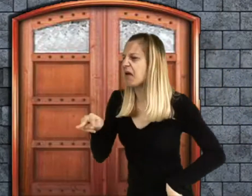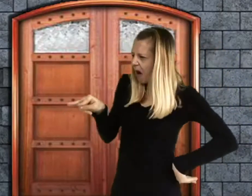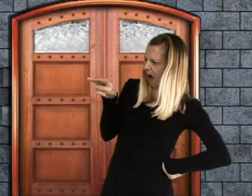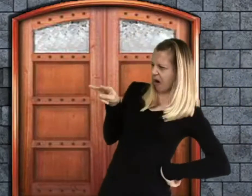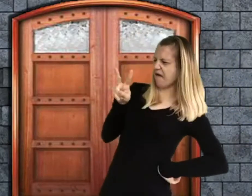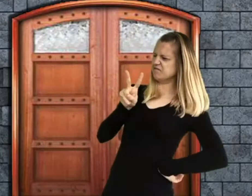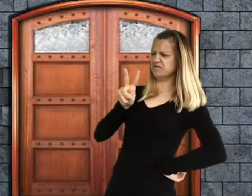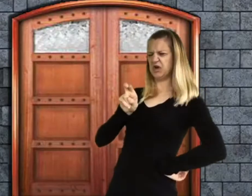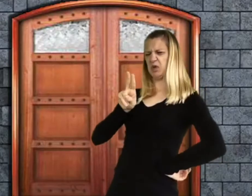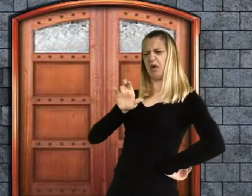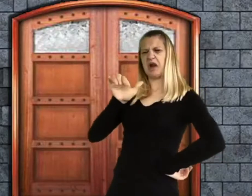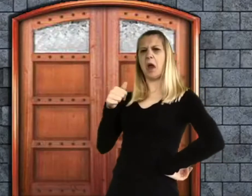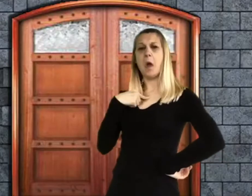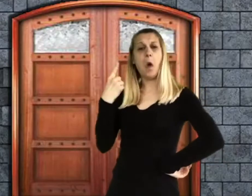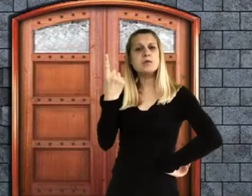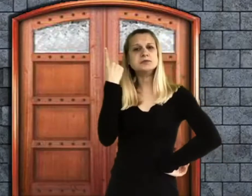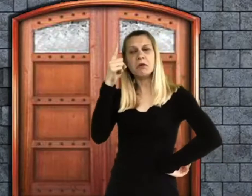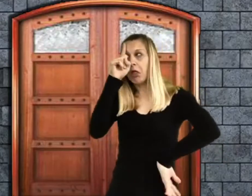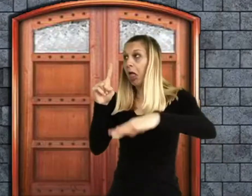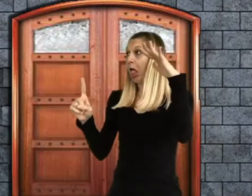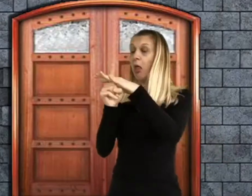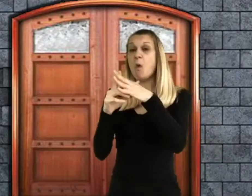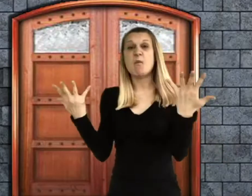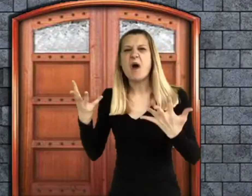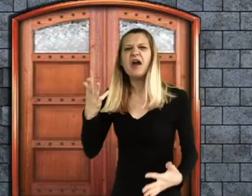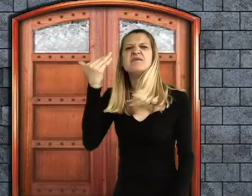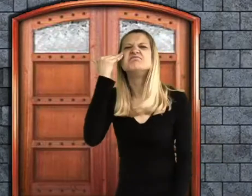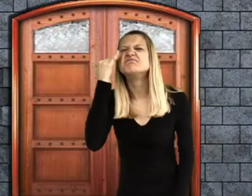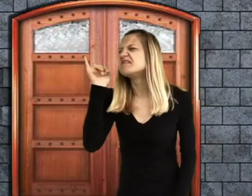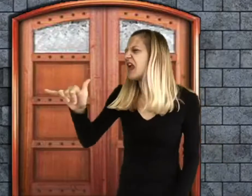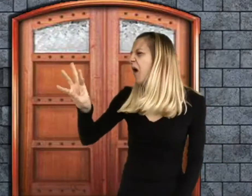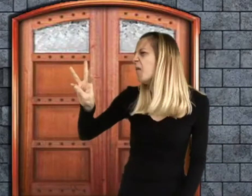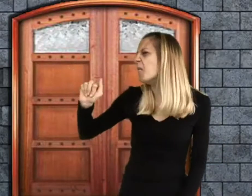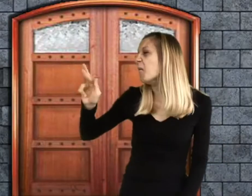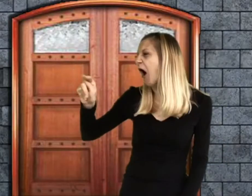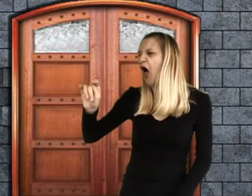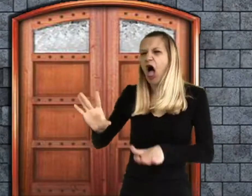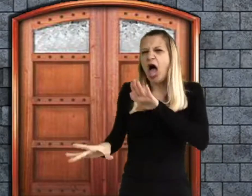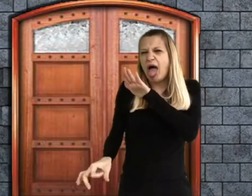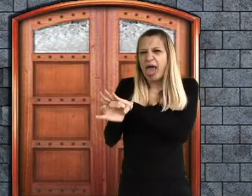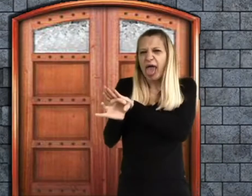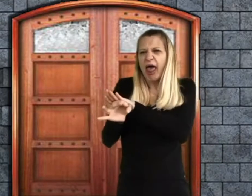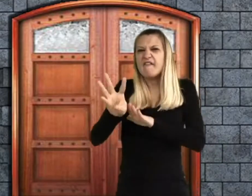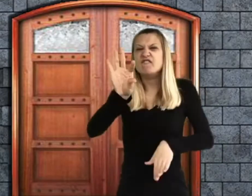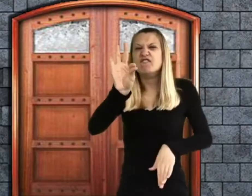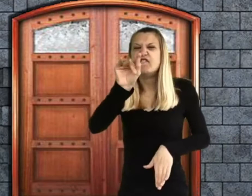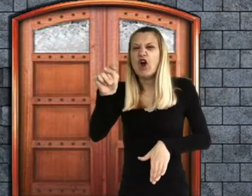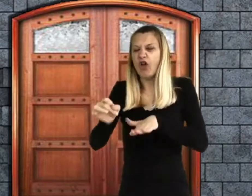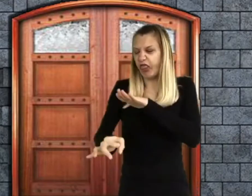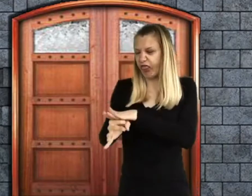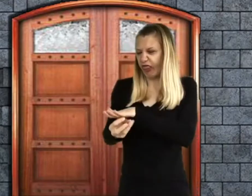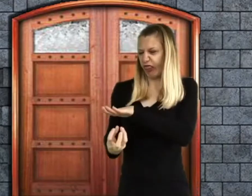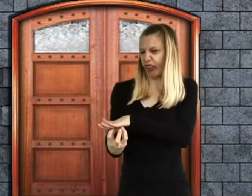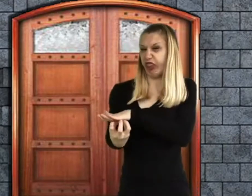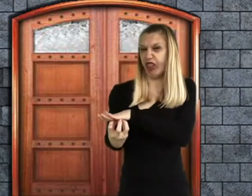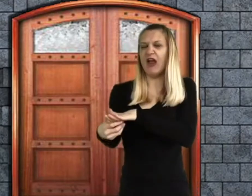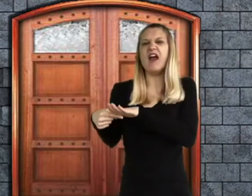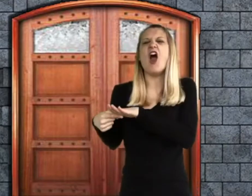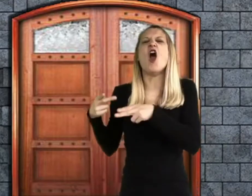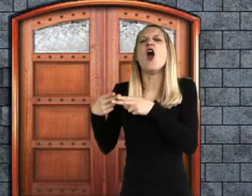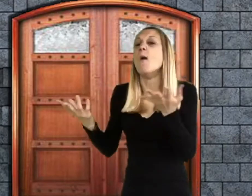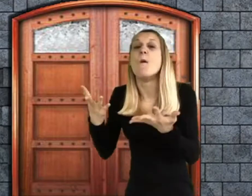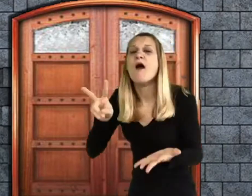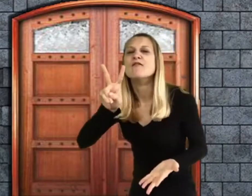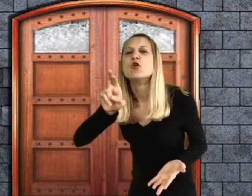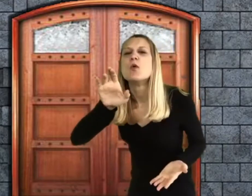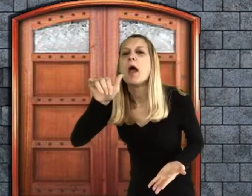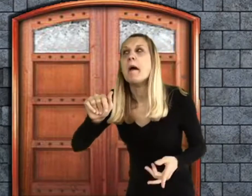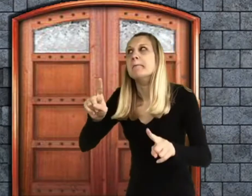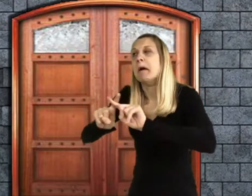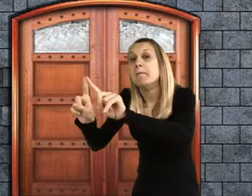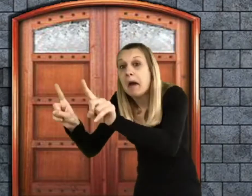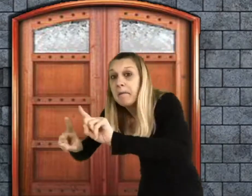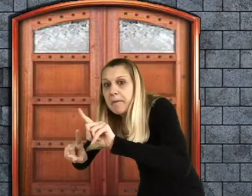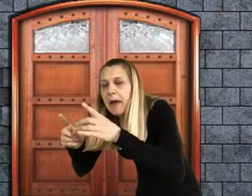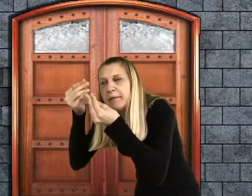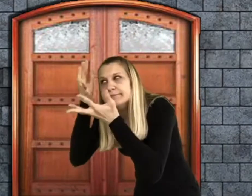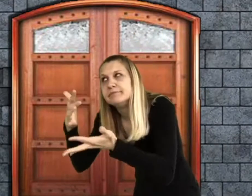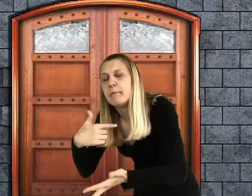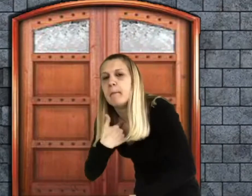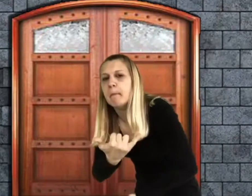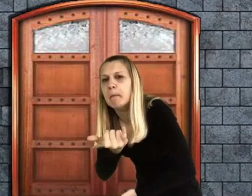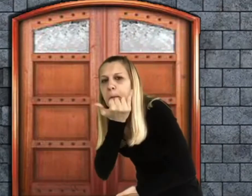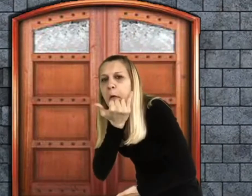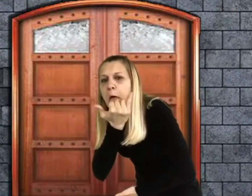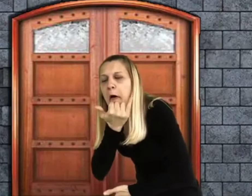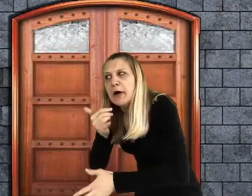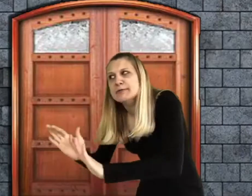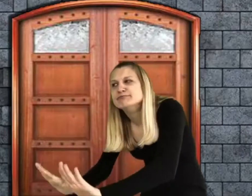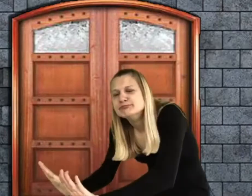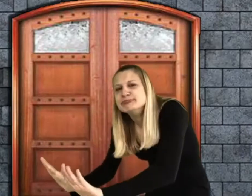I always thought that a veruca was a sort of wart that you got on the sole of your foot! But I must be wrong, mustn’t I?